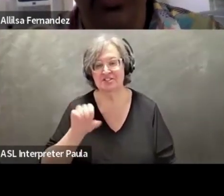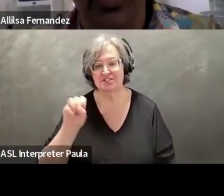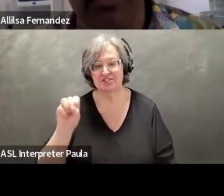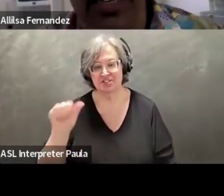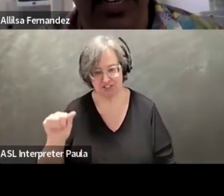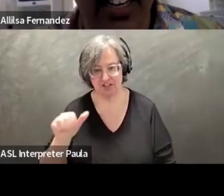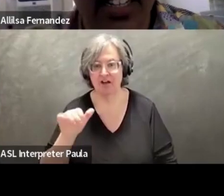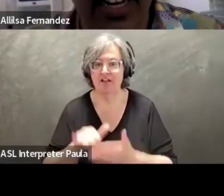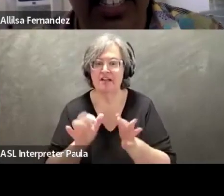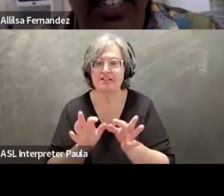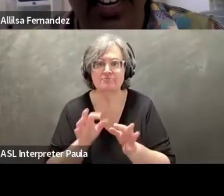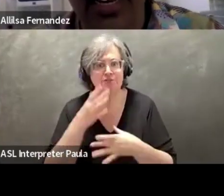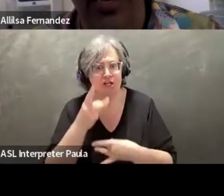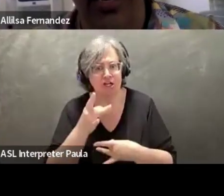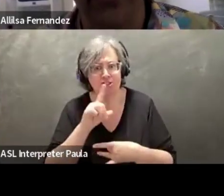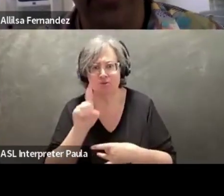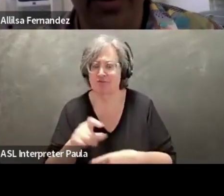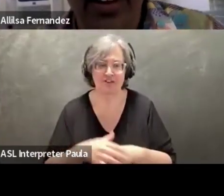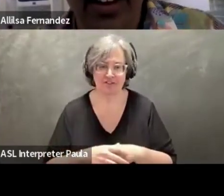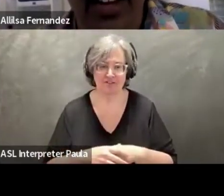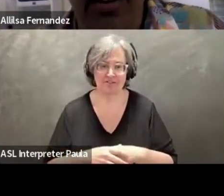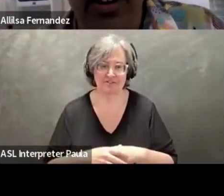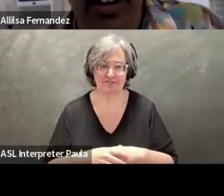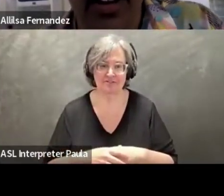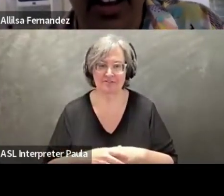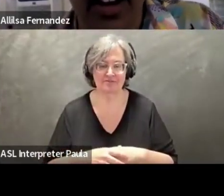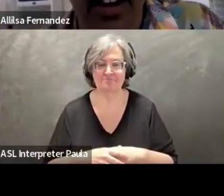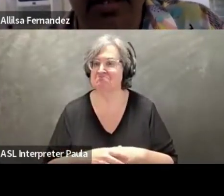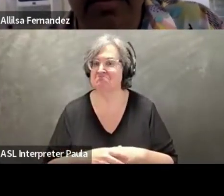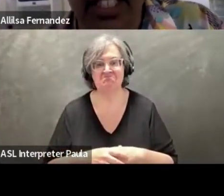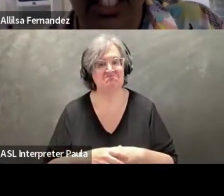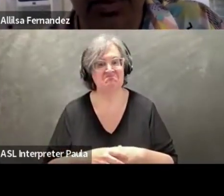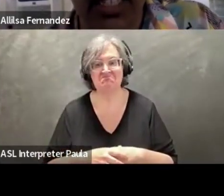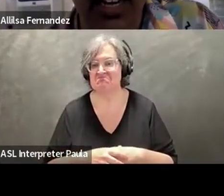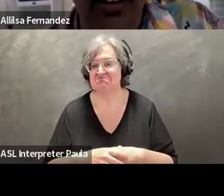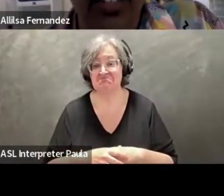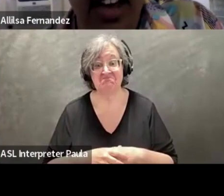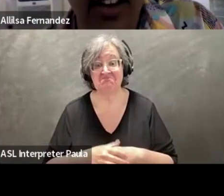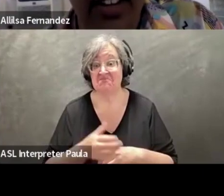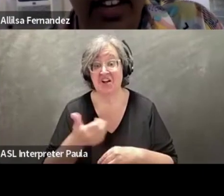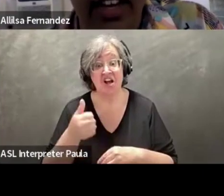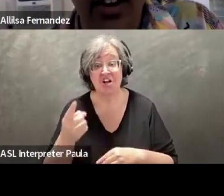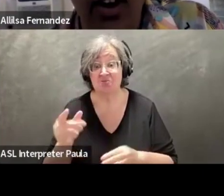question, because I did not have anyone teach me how to advocate